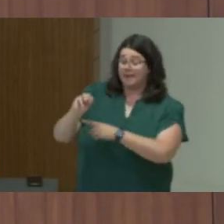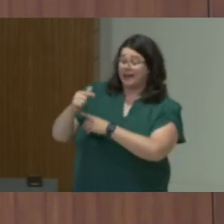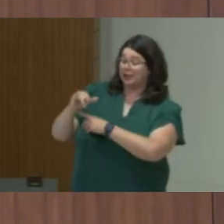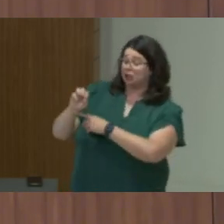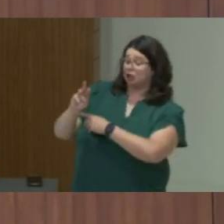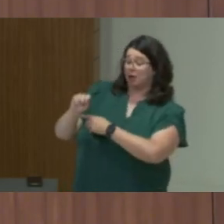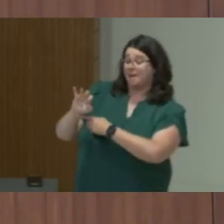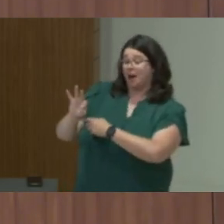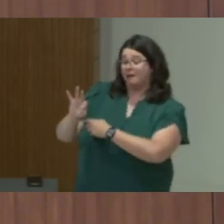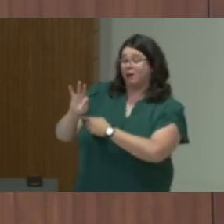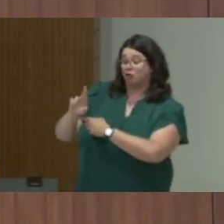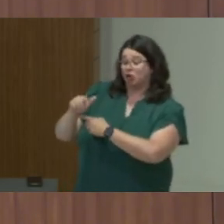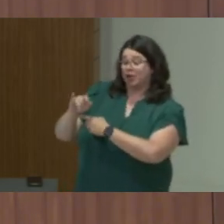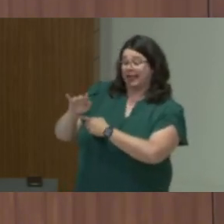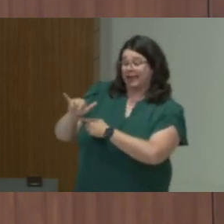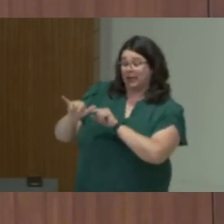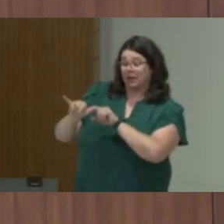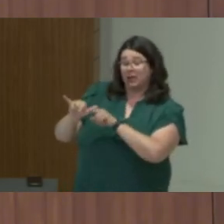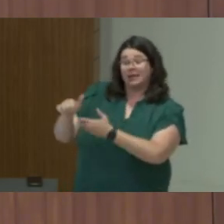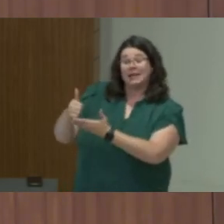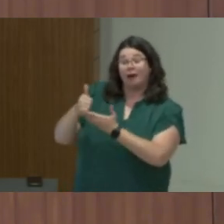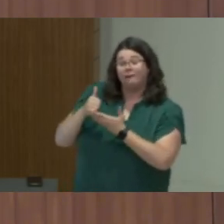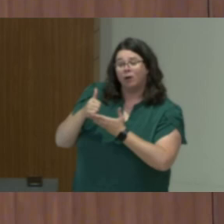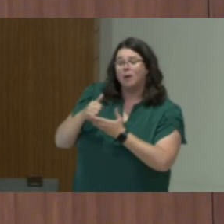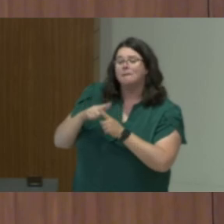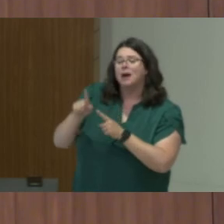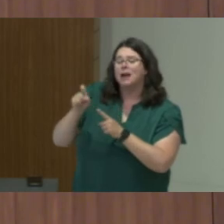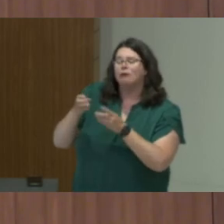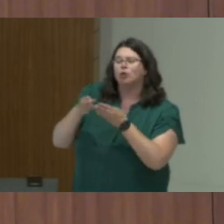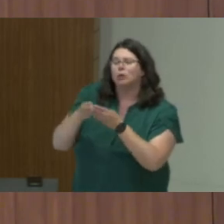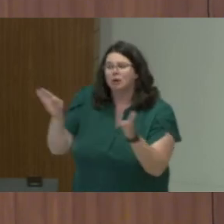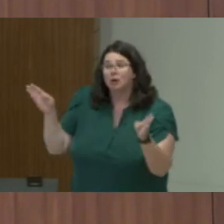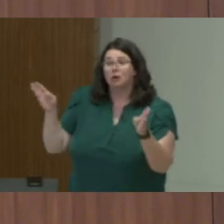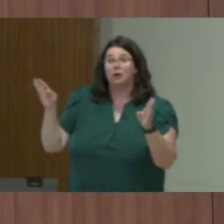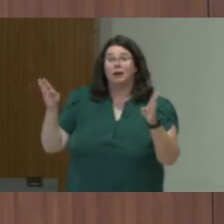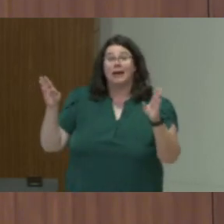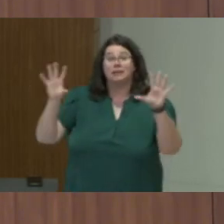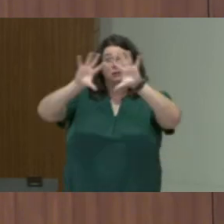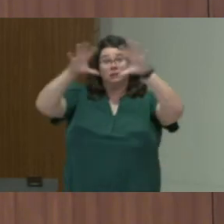construed in a broader and wider social, as well as an individual context. So what is it